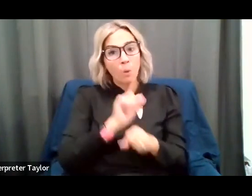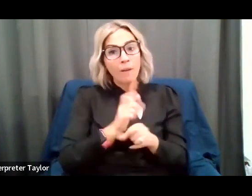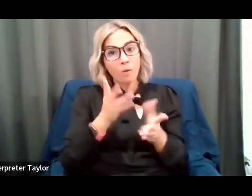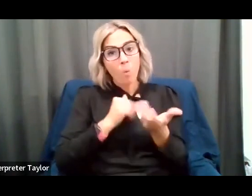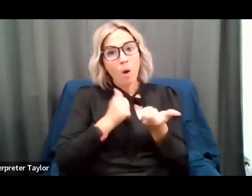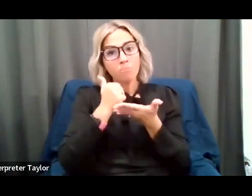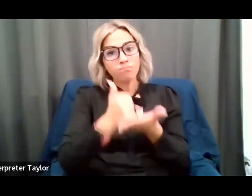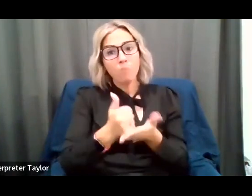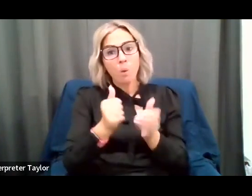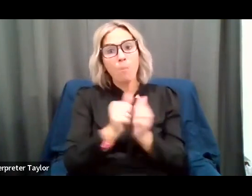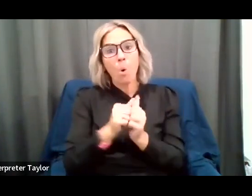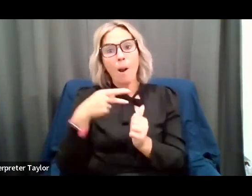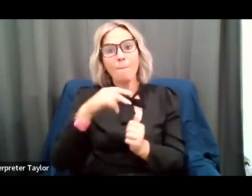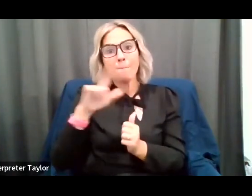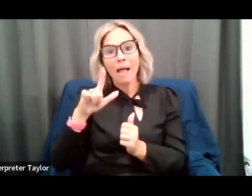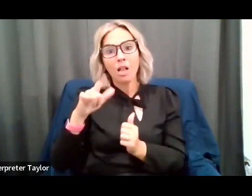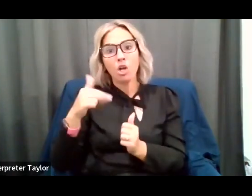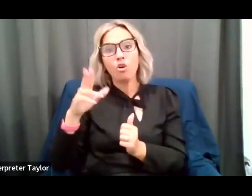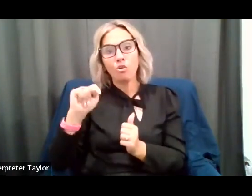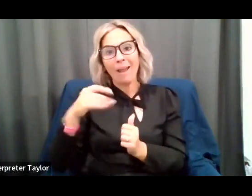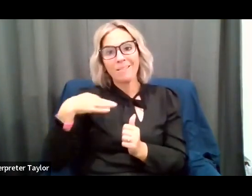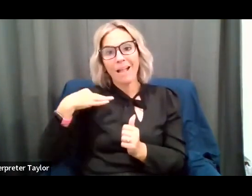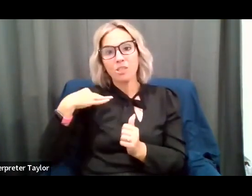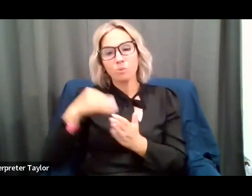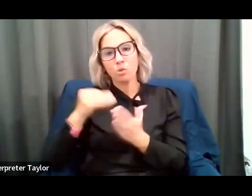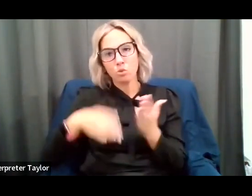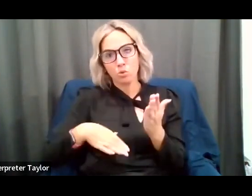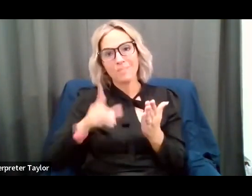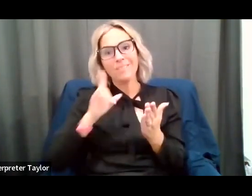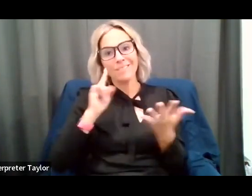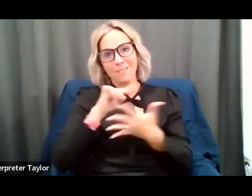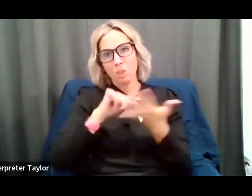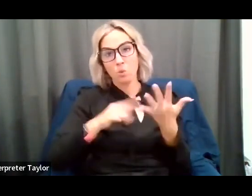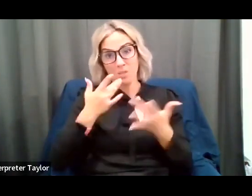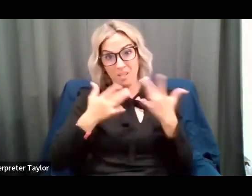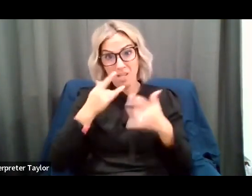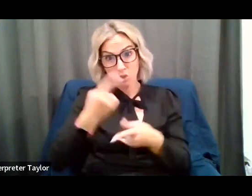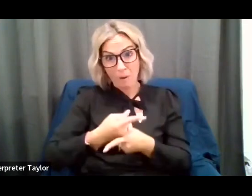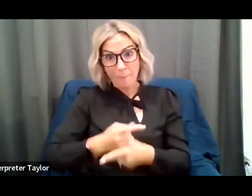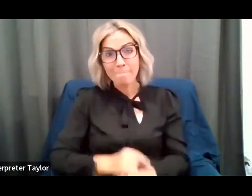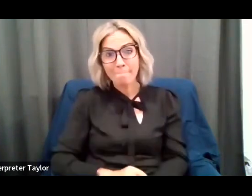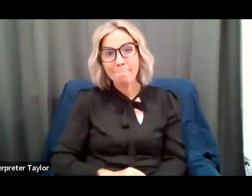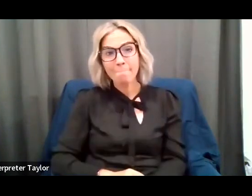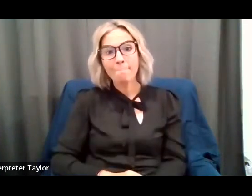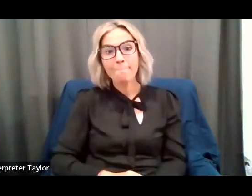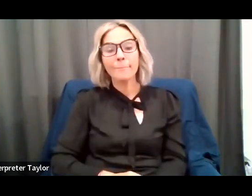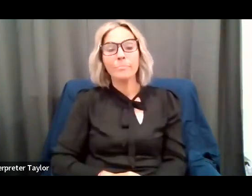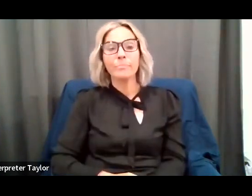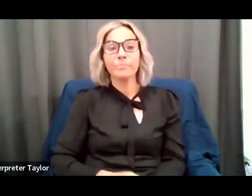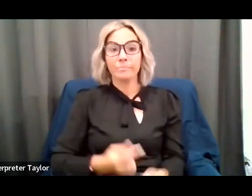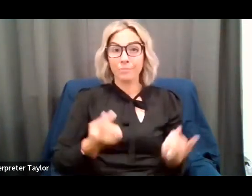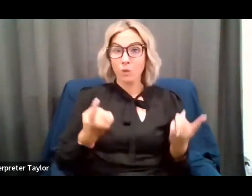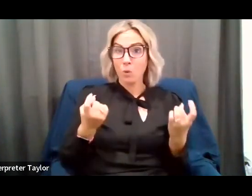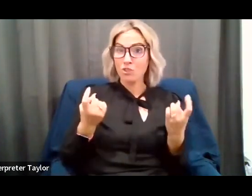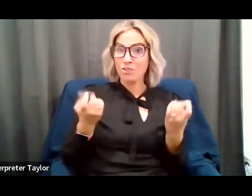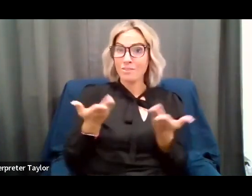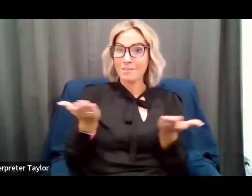more Pell Grant-eligible students because that's where the needs are, right? Any questions?